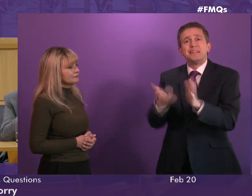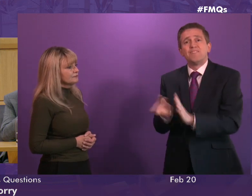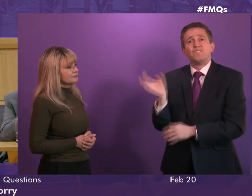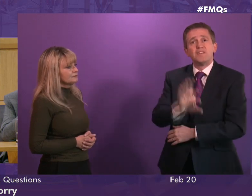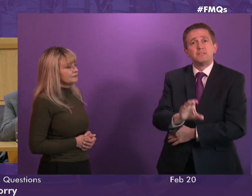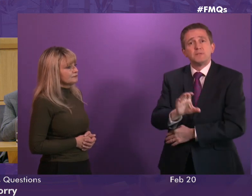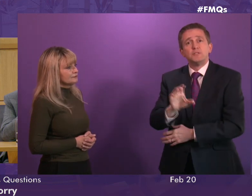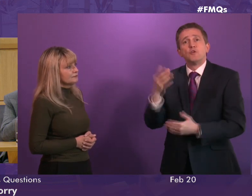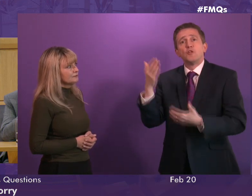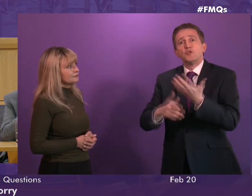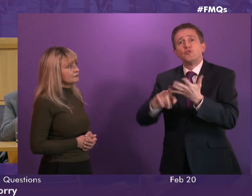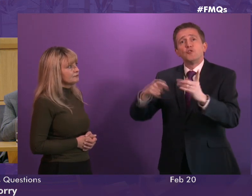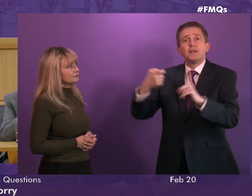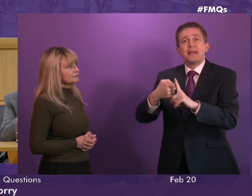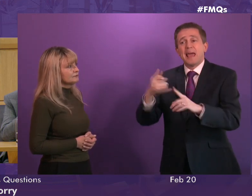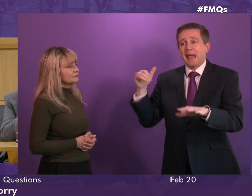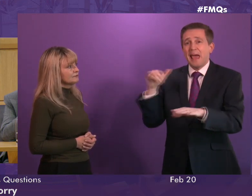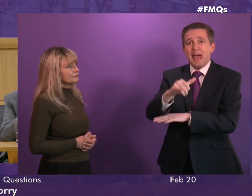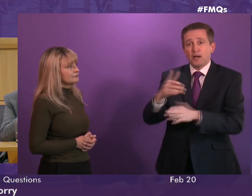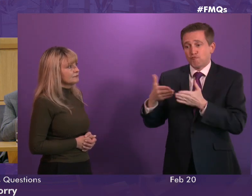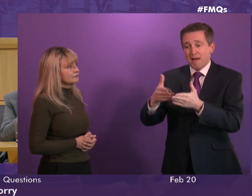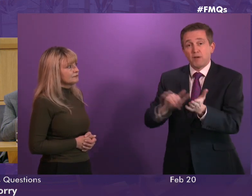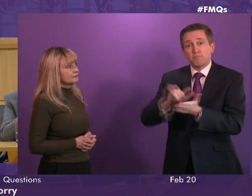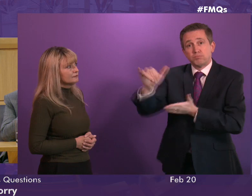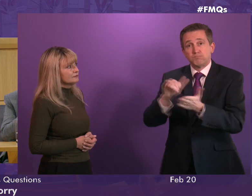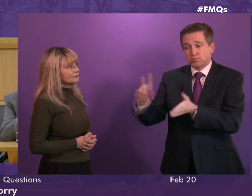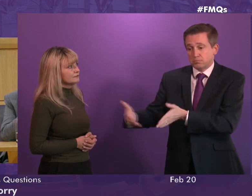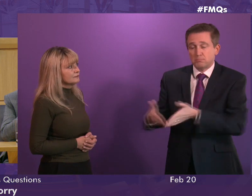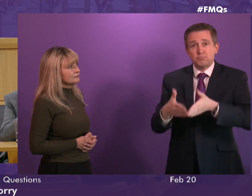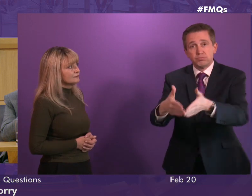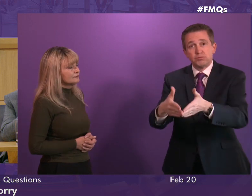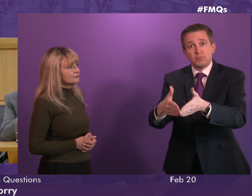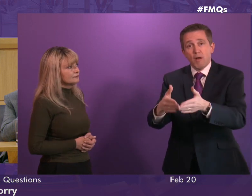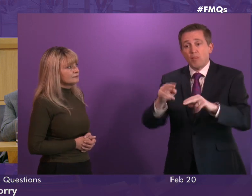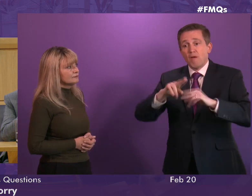Kingdom’s new aircraft carrier strike force to berth on the shores of Loch Long, and does